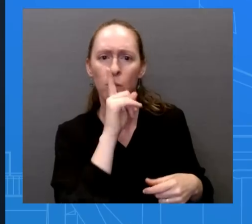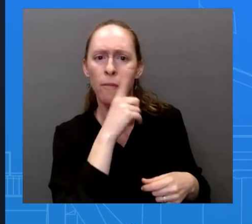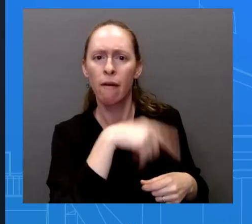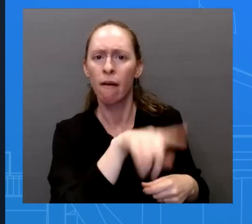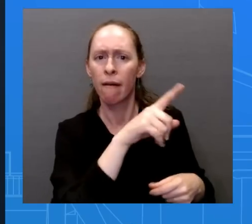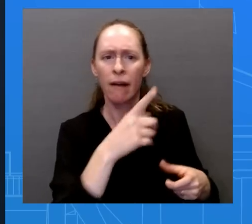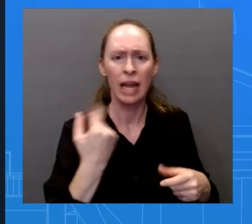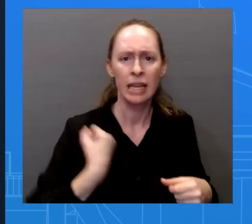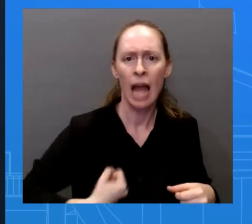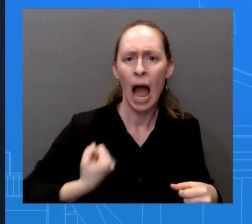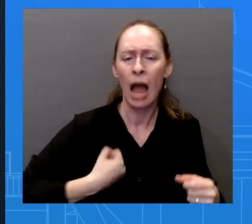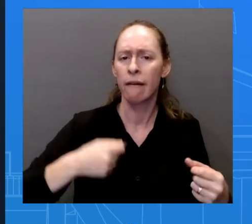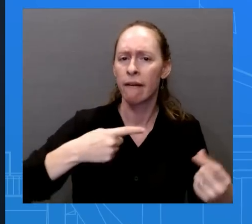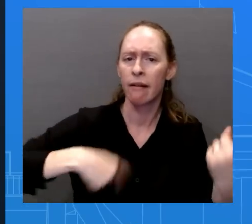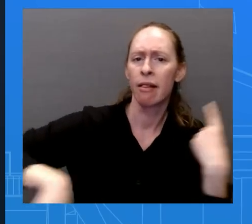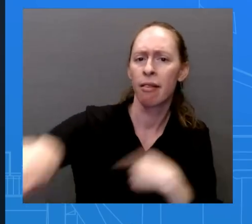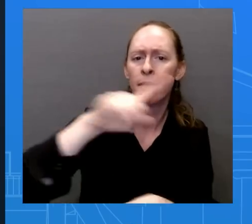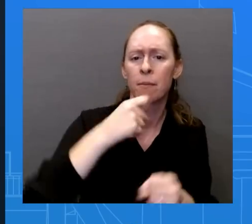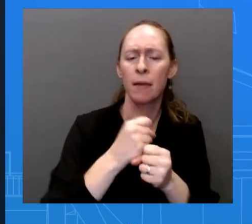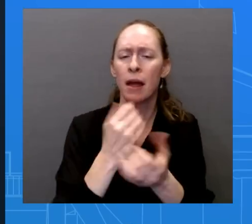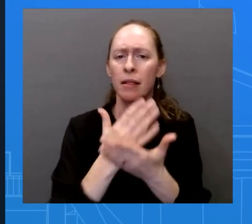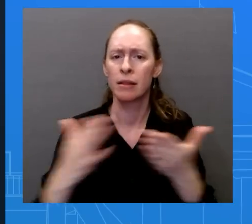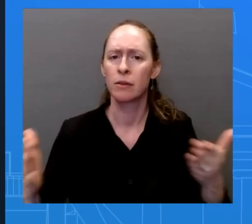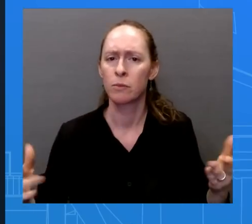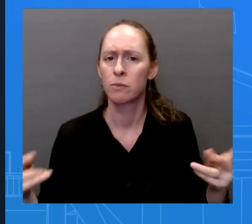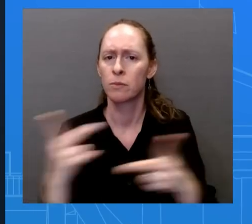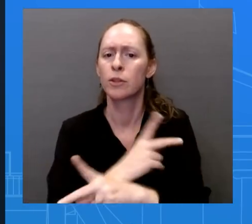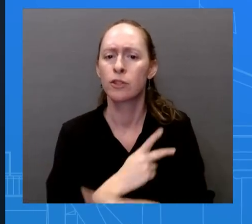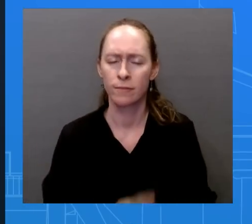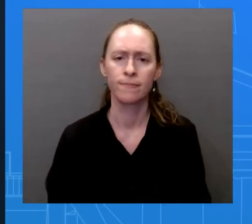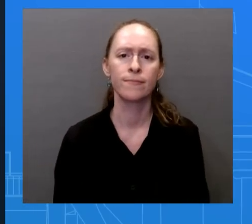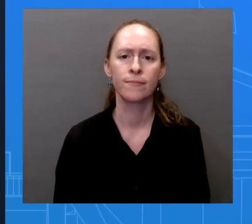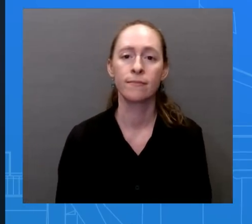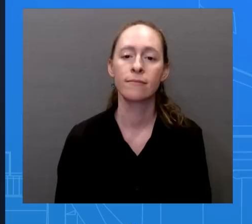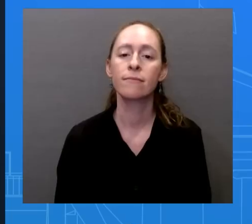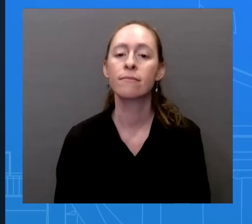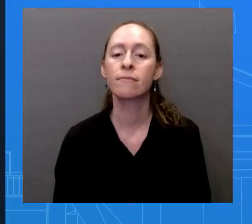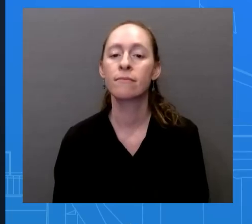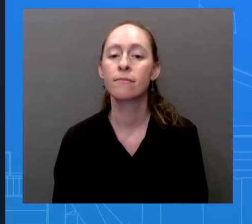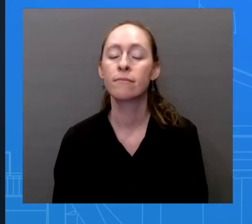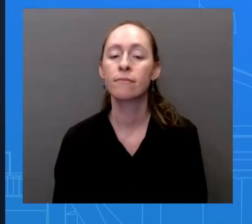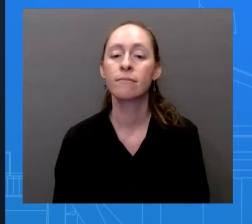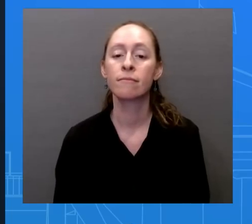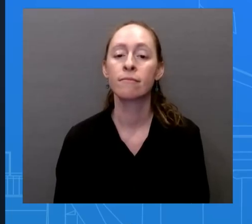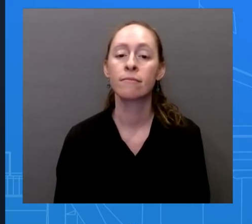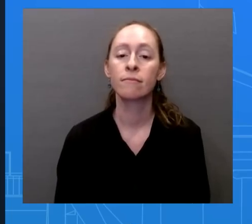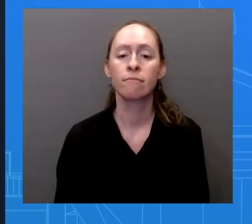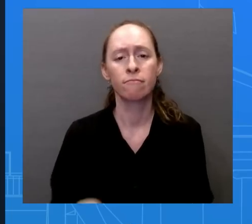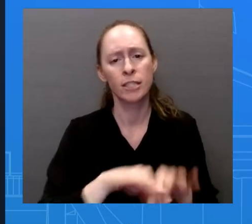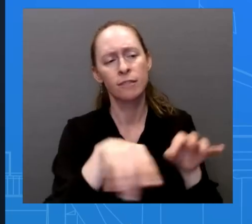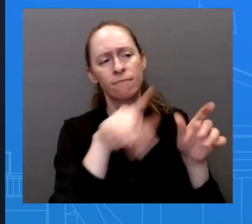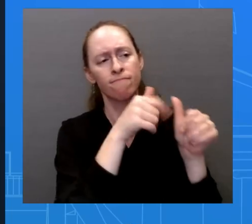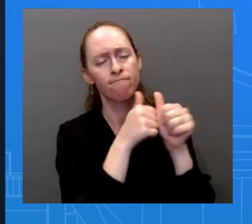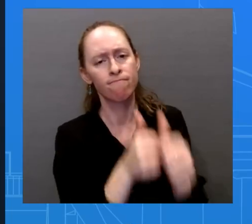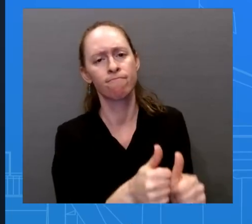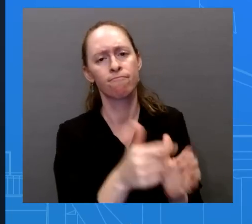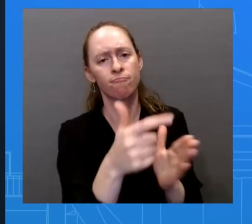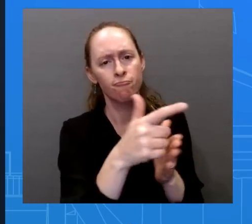This support includes advising, training, equipping, and vetting of special police units, as well as programs to reduce violence